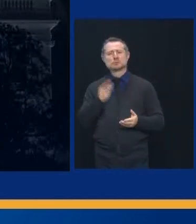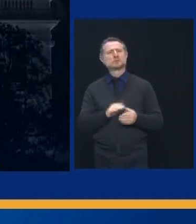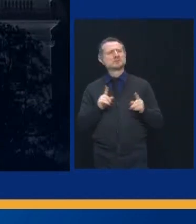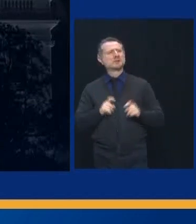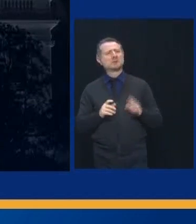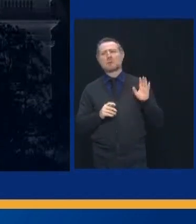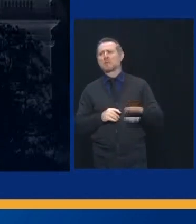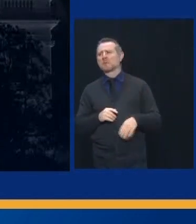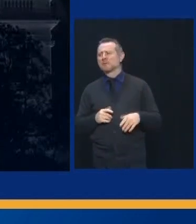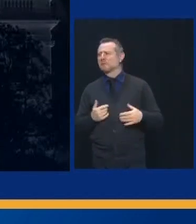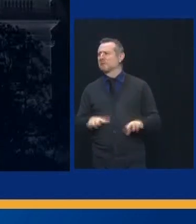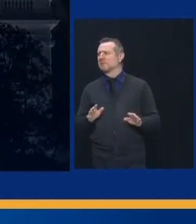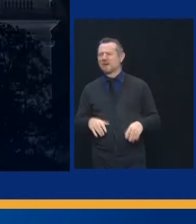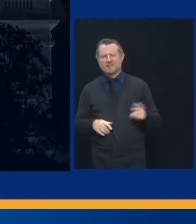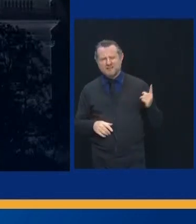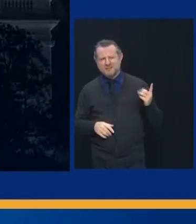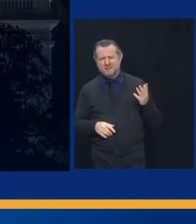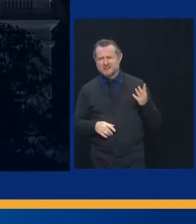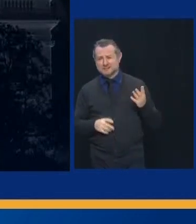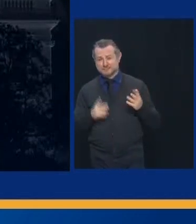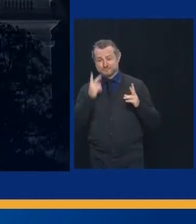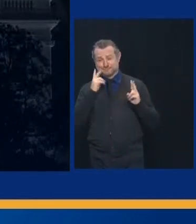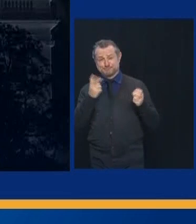INFORMATION WE RIGHTFULLY NEED TO CONTROL IT.